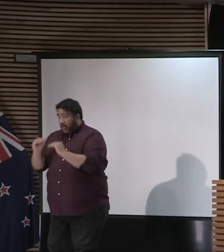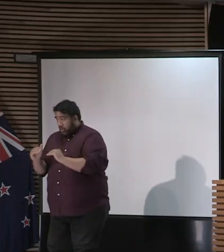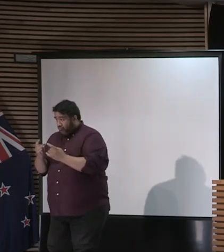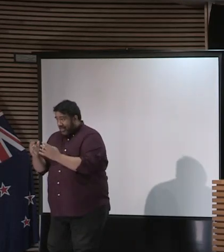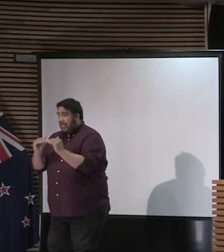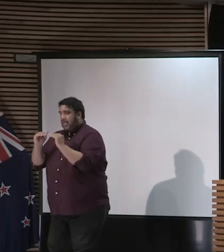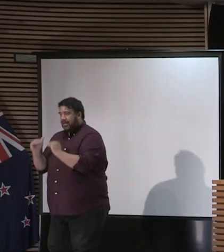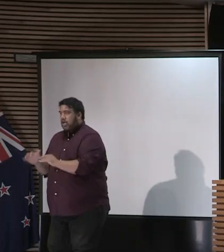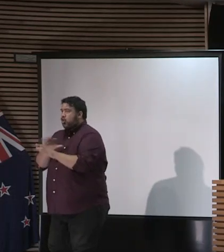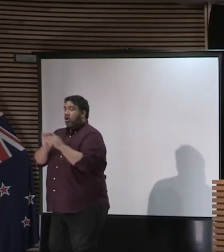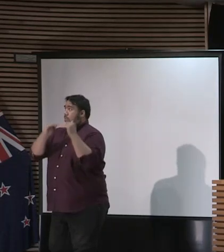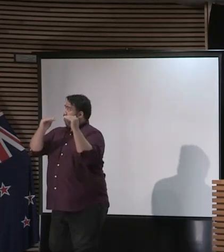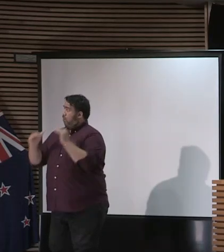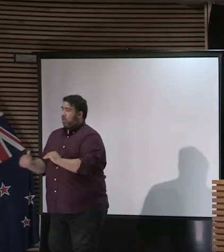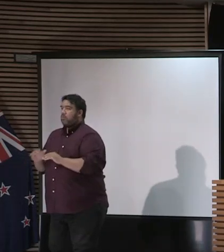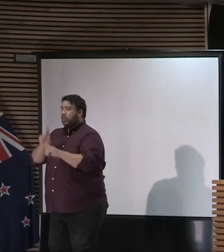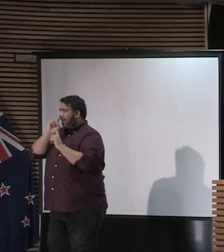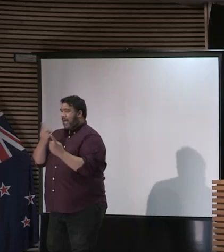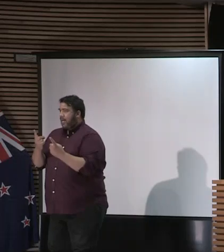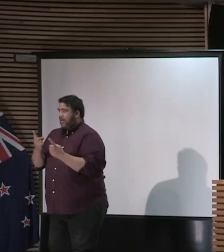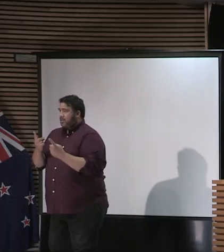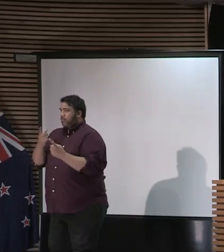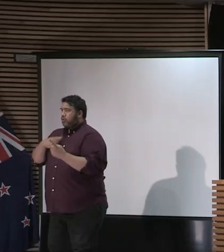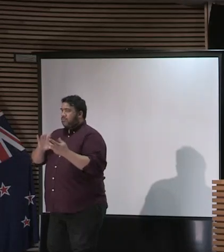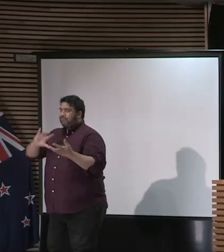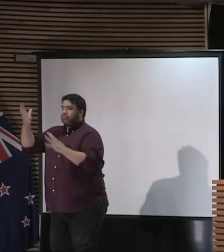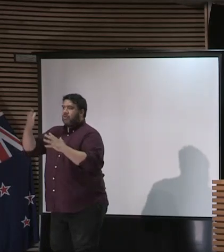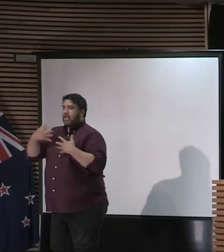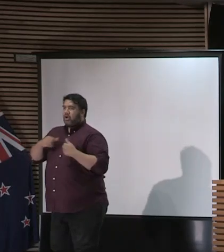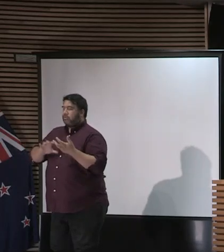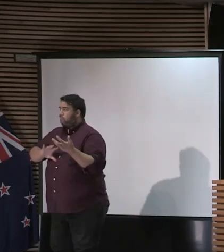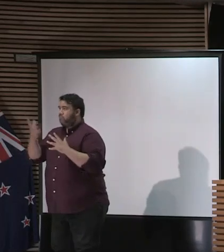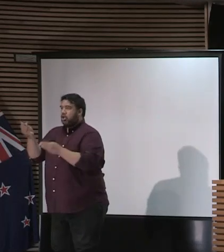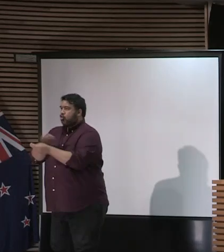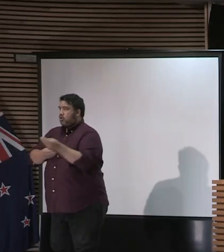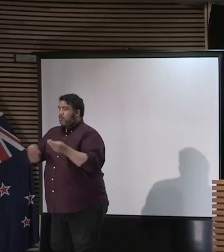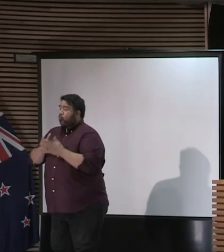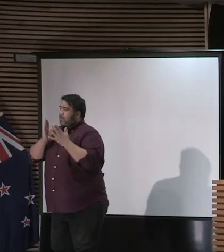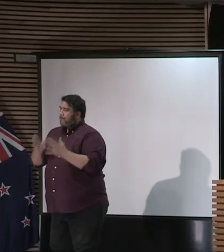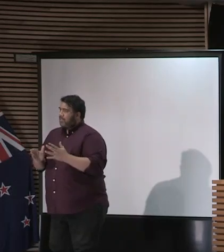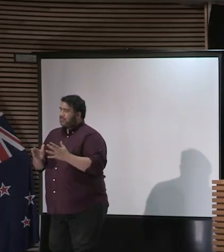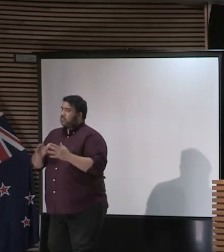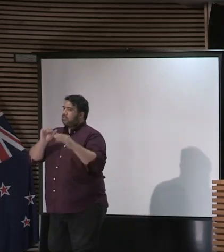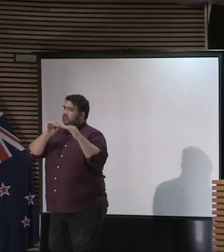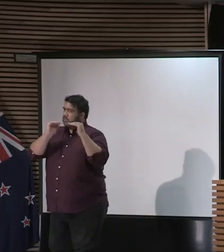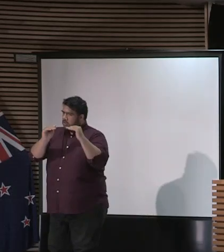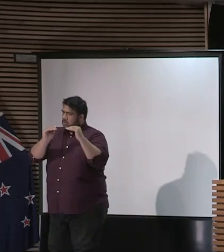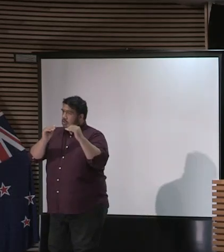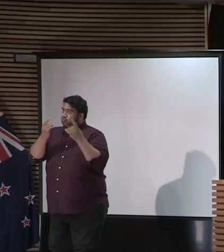cautiously down through the alert levels so that we don't have to go backwards. That would be terrible for New Zealanders' health but also